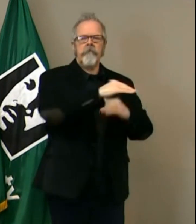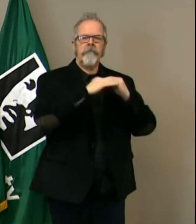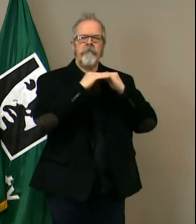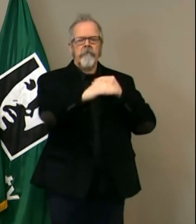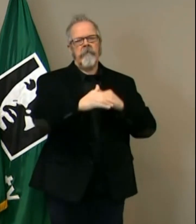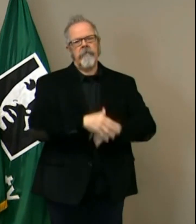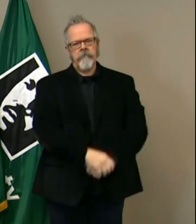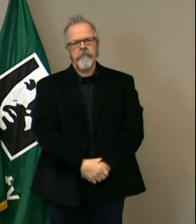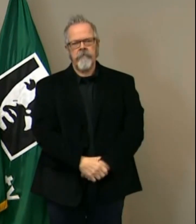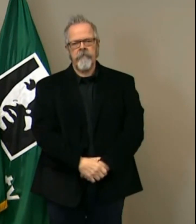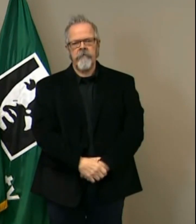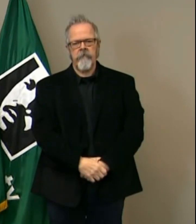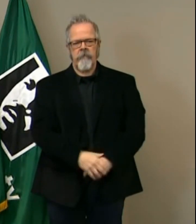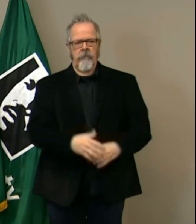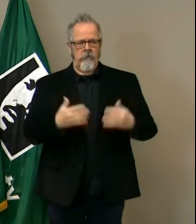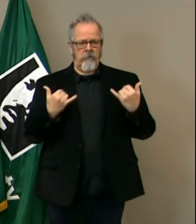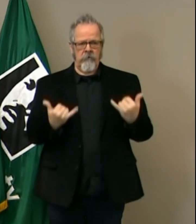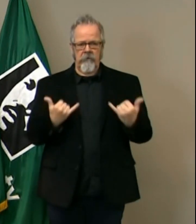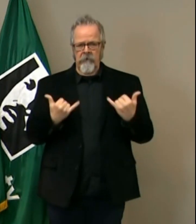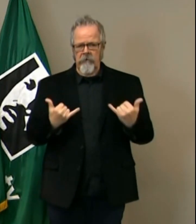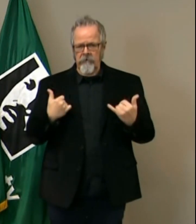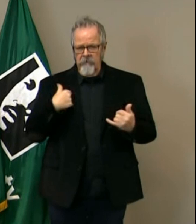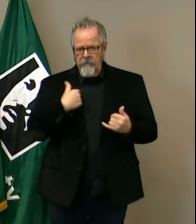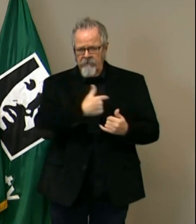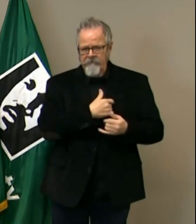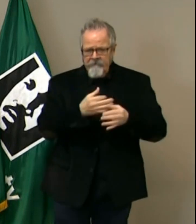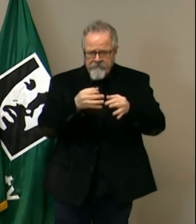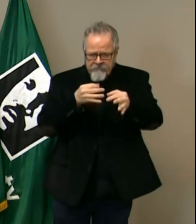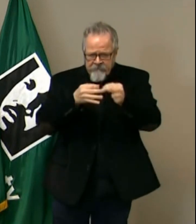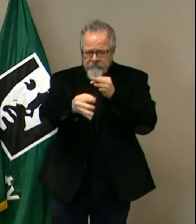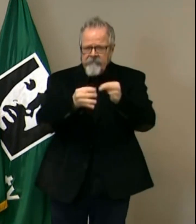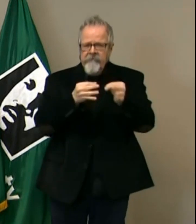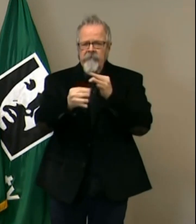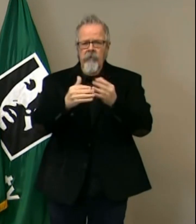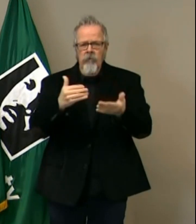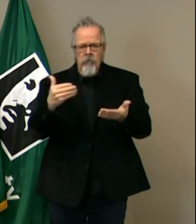on the recovery it is my honor to introduce to you the governor of the